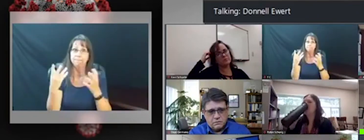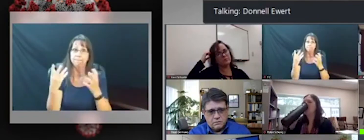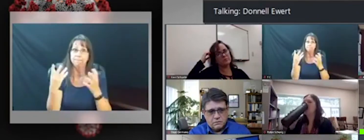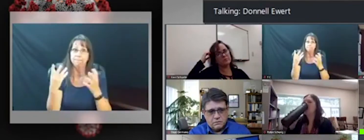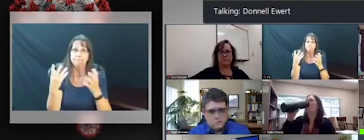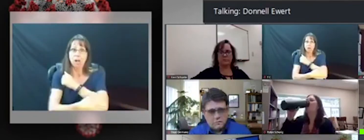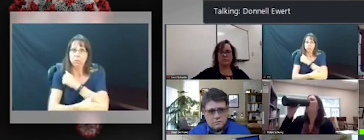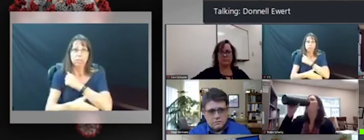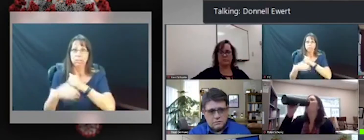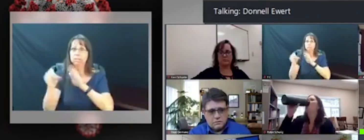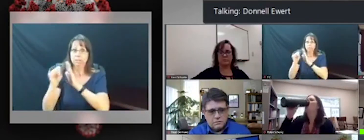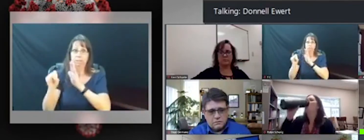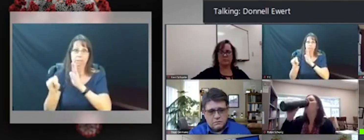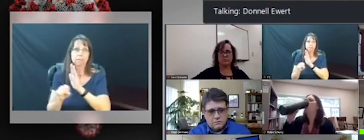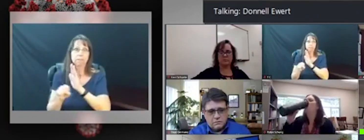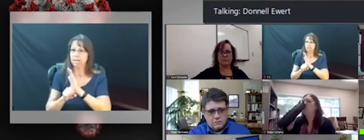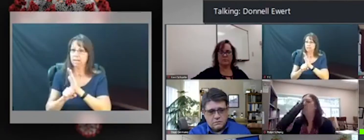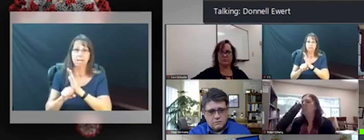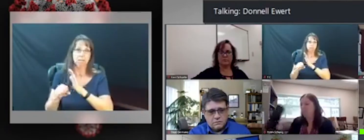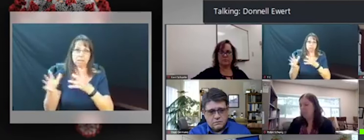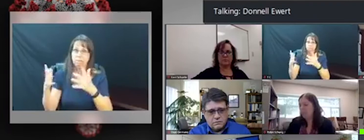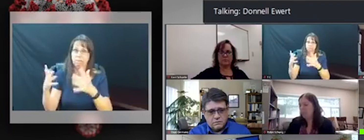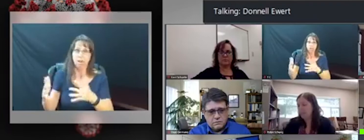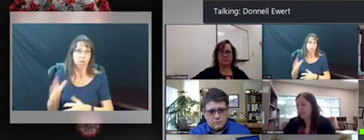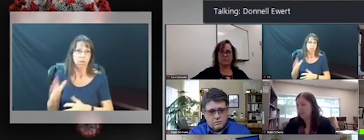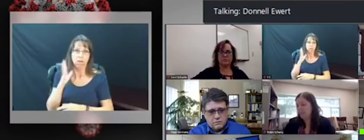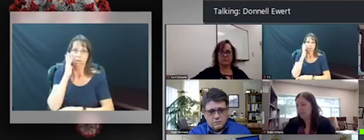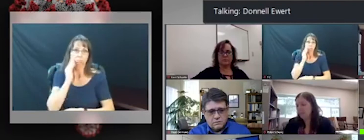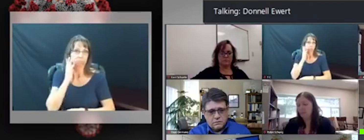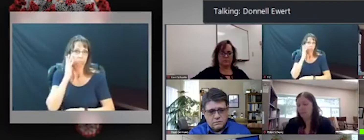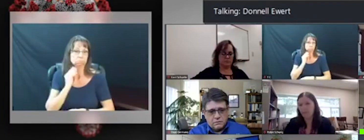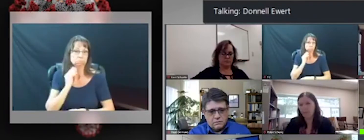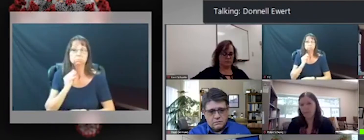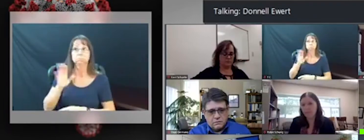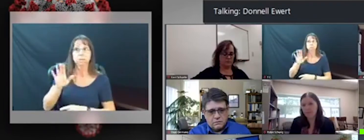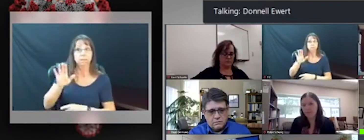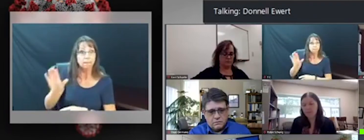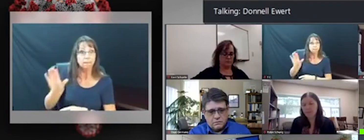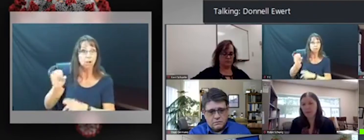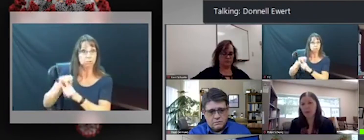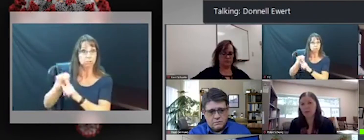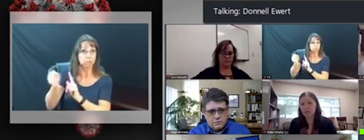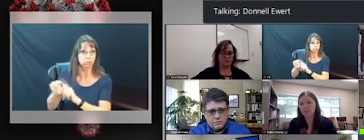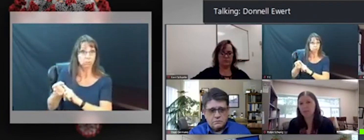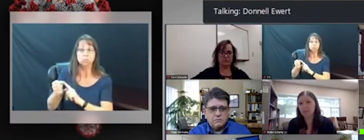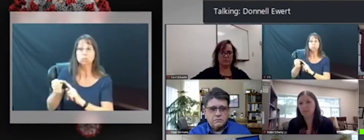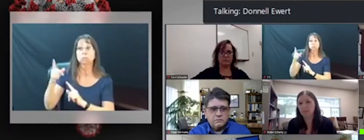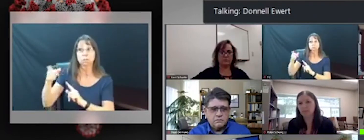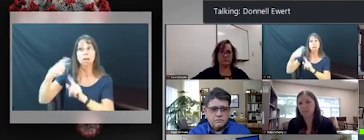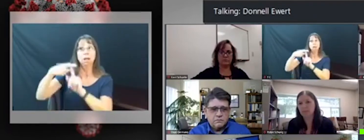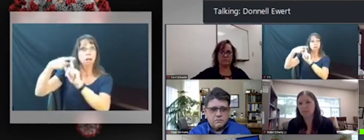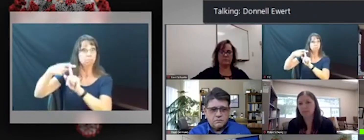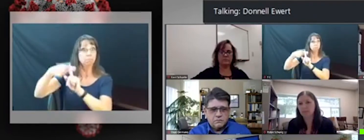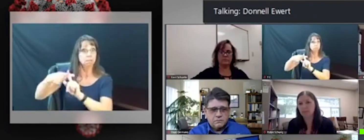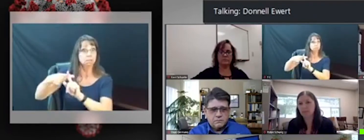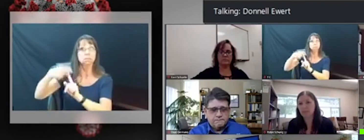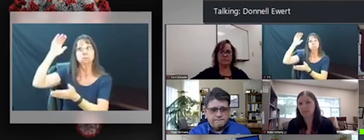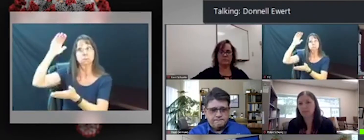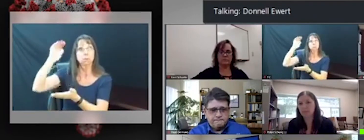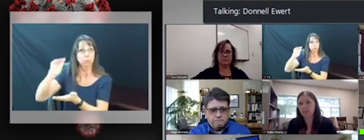in reducing transmission and reducing the case rate and the case the testing positivity rate. So,